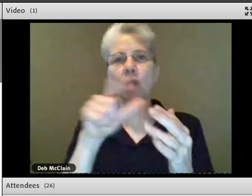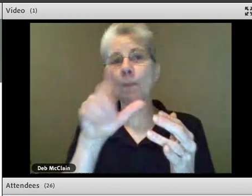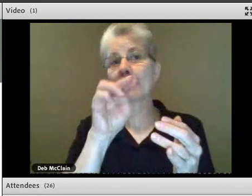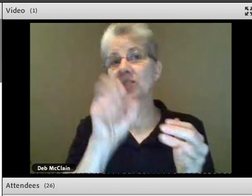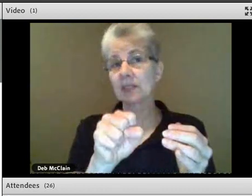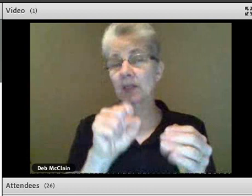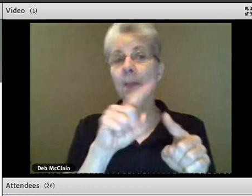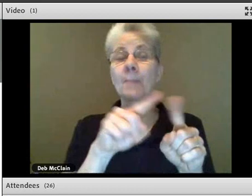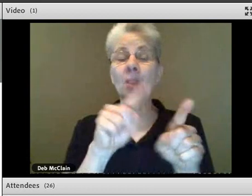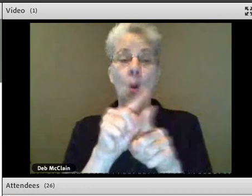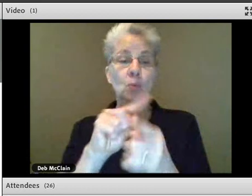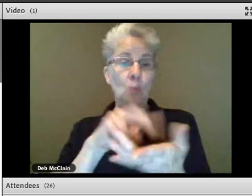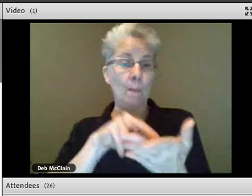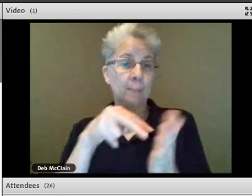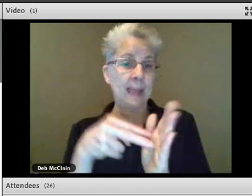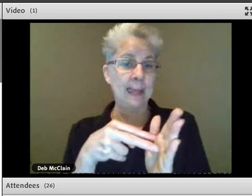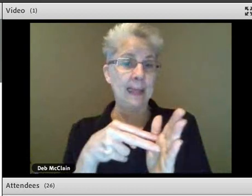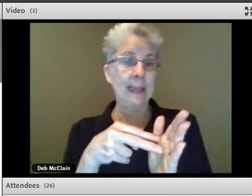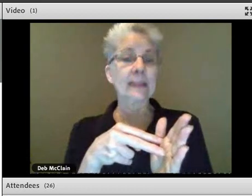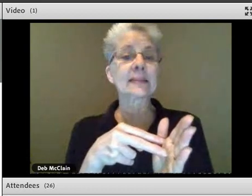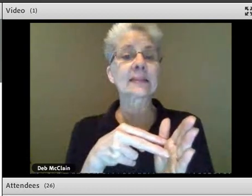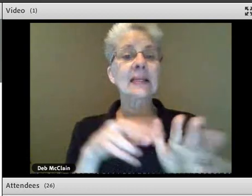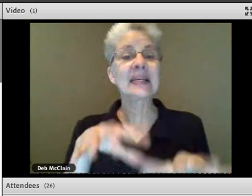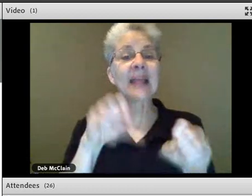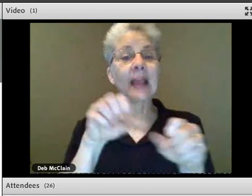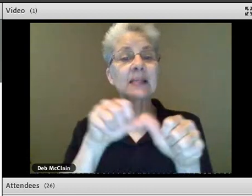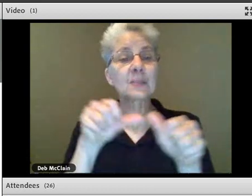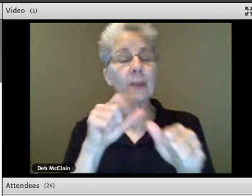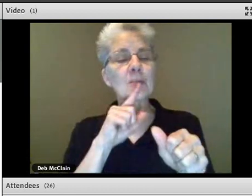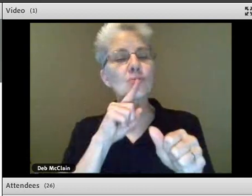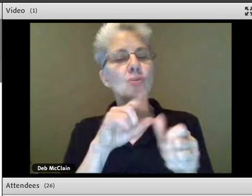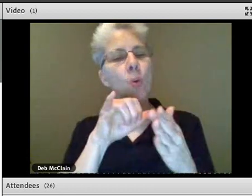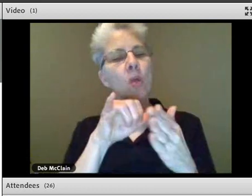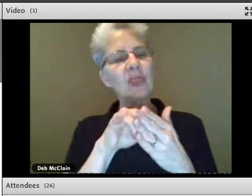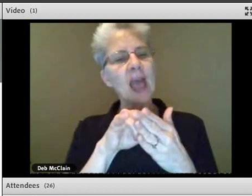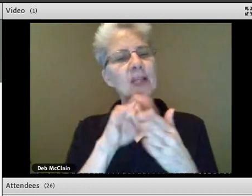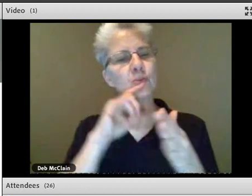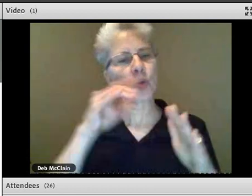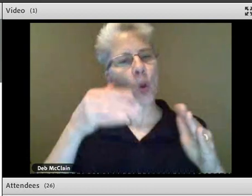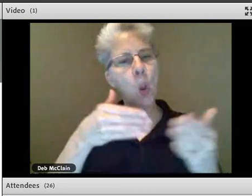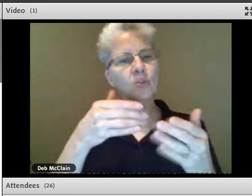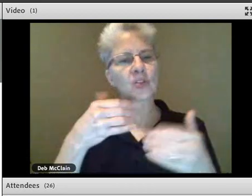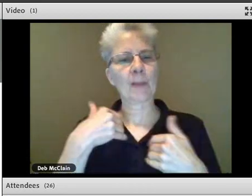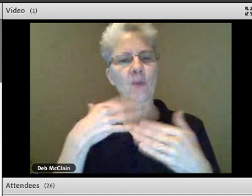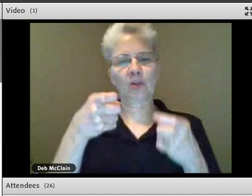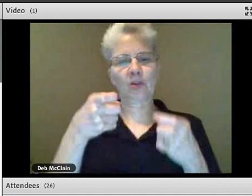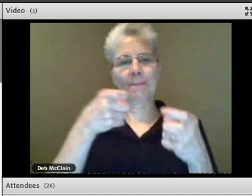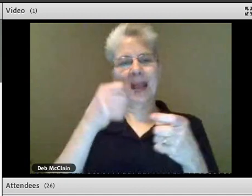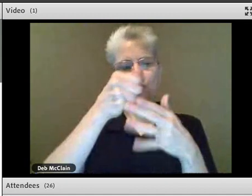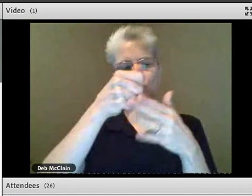but that also means, that takes up space, so you want to make sure that your hosting provider can manage all this content and data.